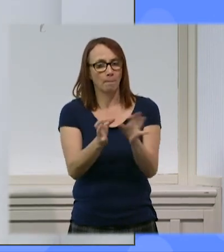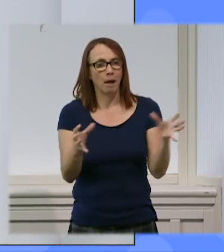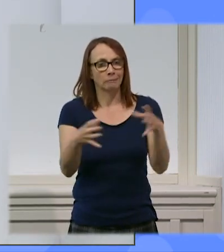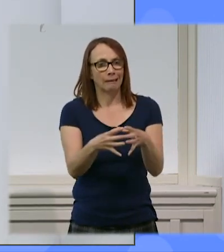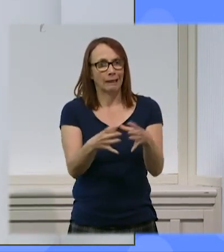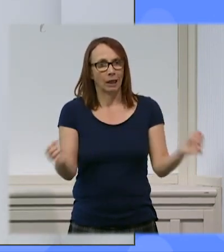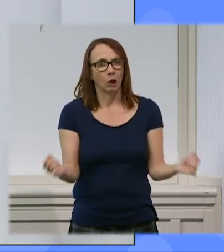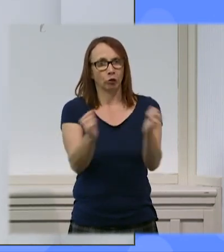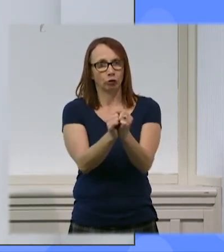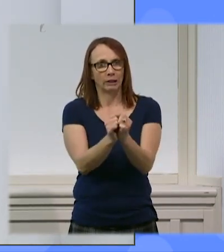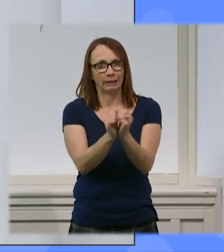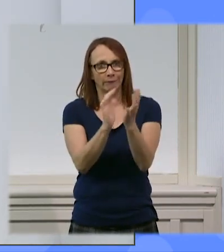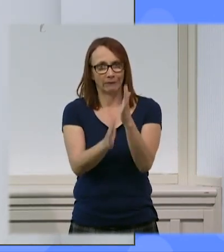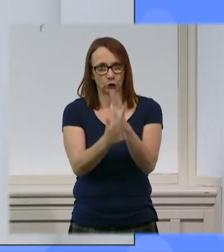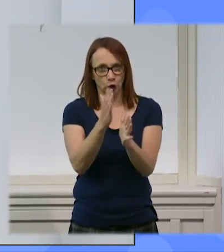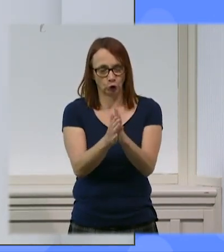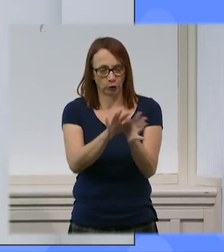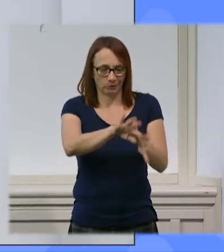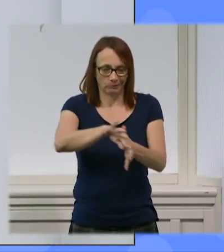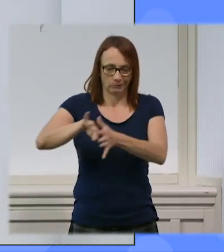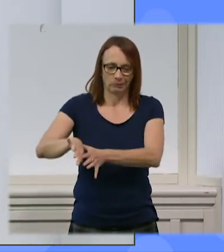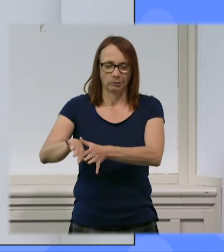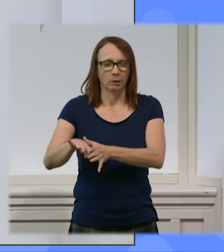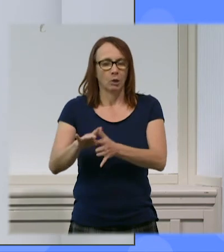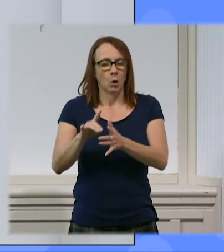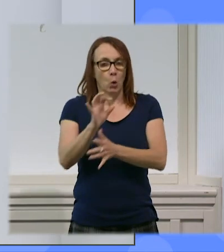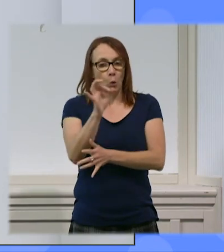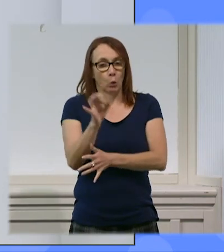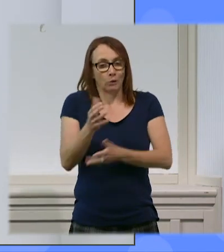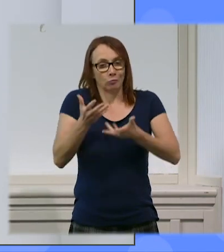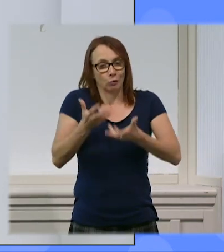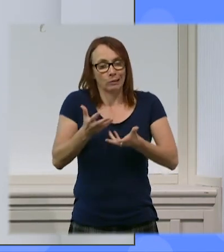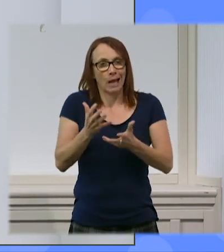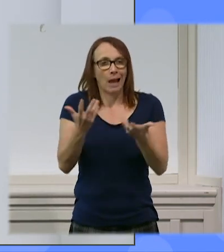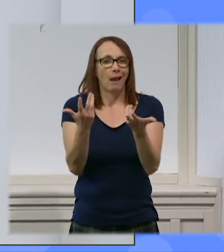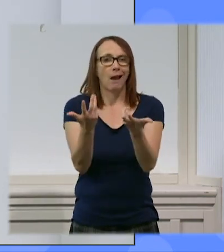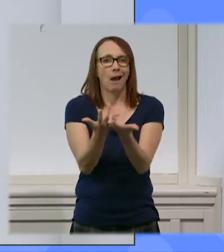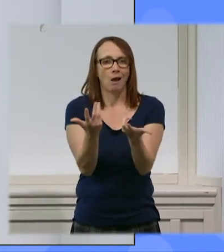now is how do we deliver against ambitious targets and for Scotland those